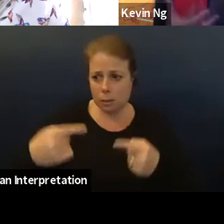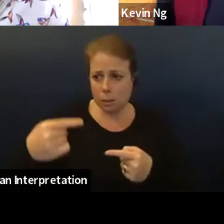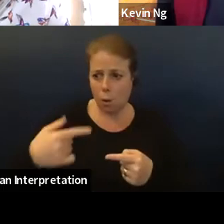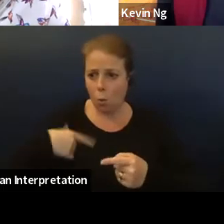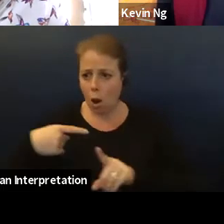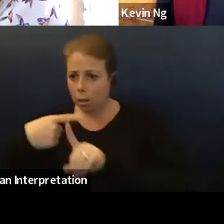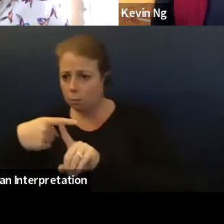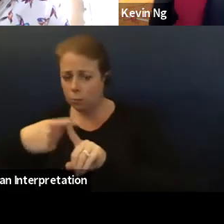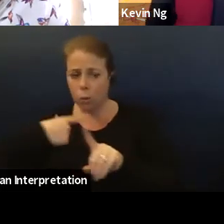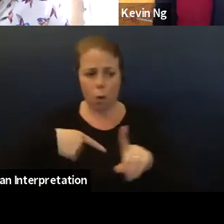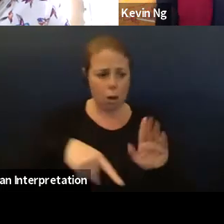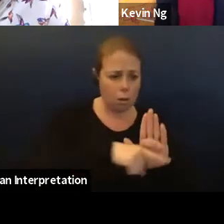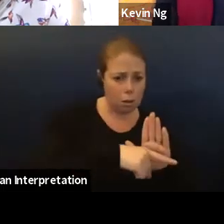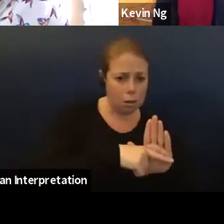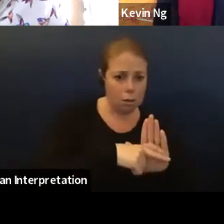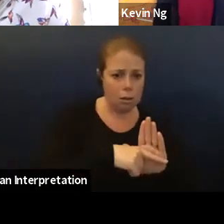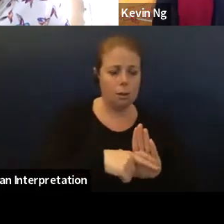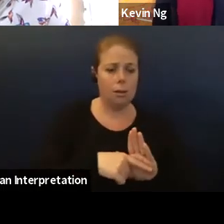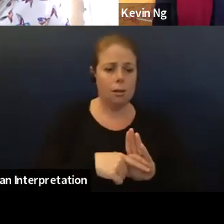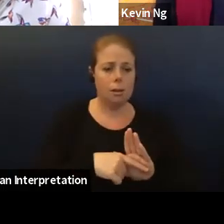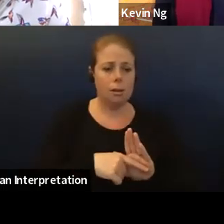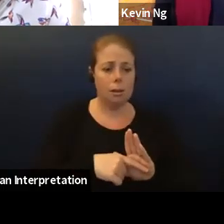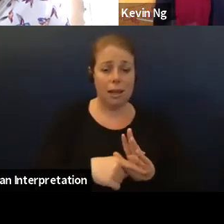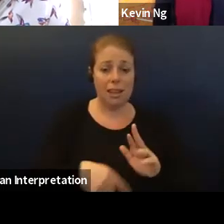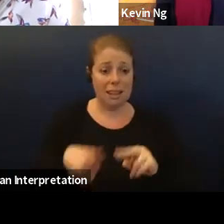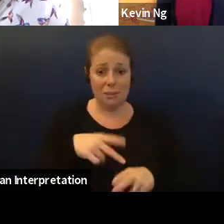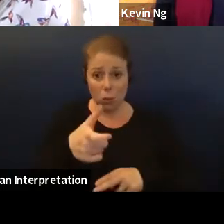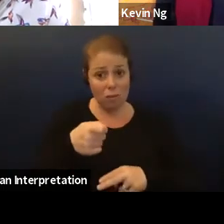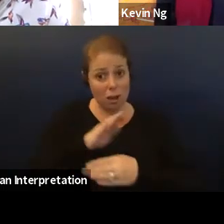if you're invited to panel you have sat with a larger context of being an artist, so it's really,